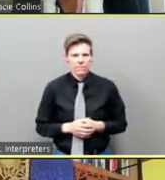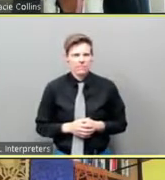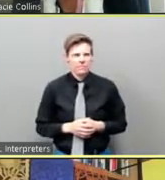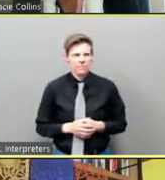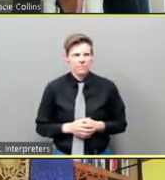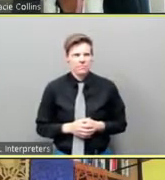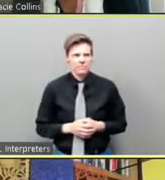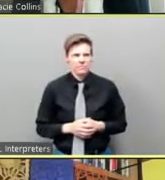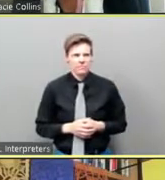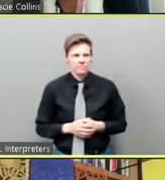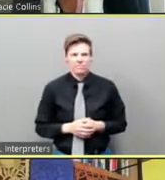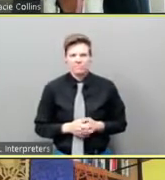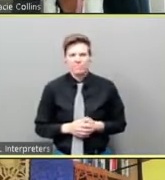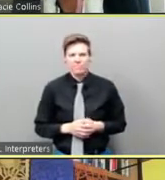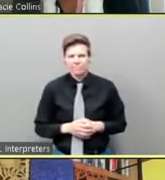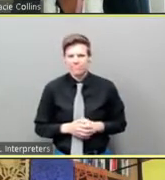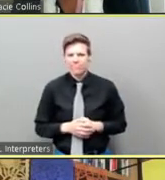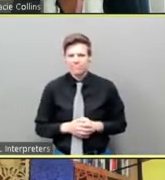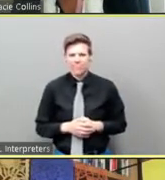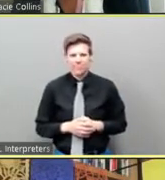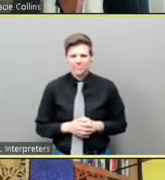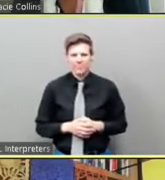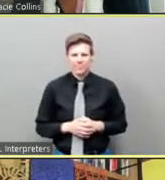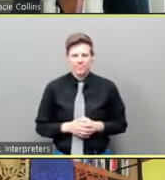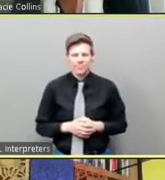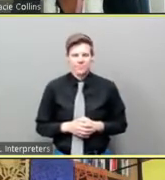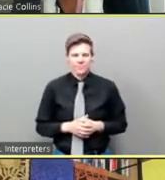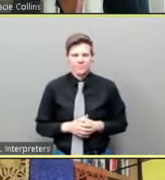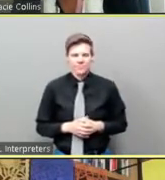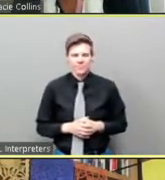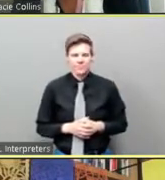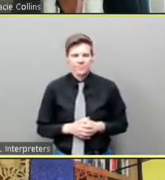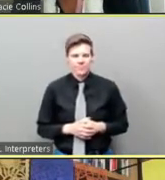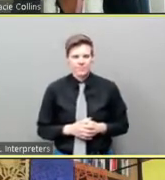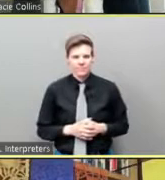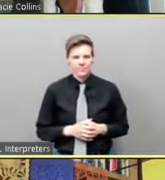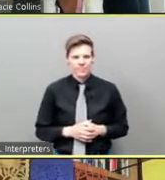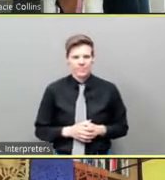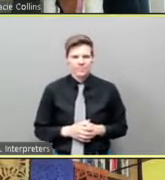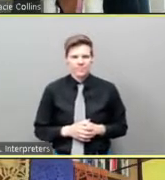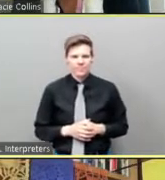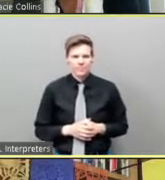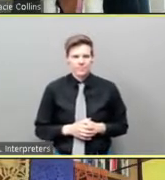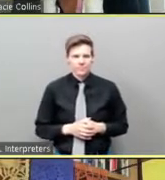um Second I wanna spread compassion and cereals affect the secondary is no to winning. You know your